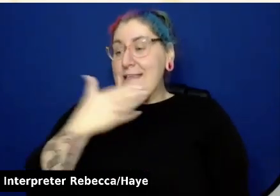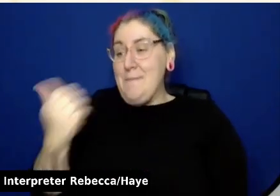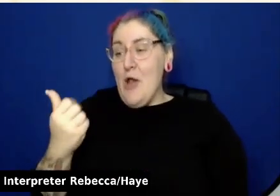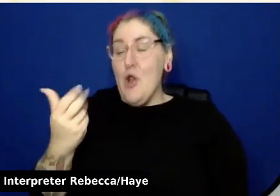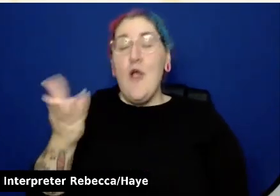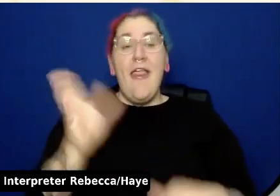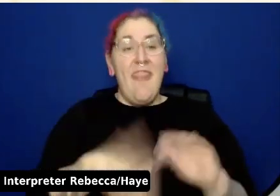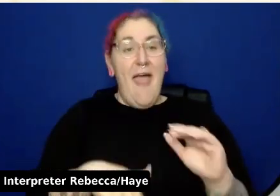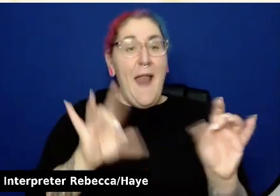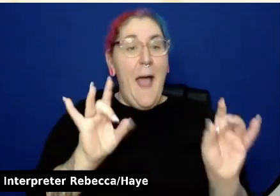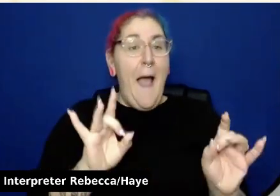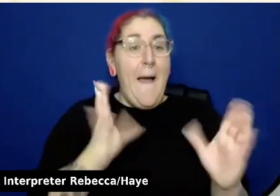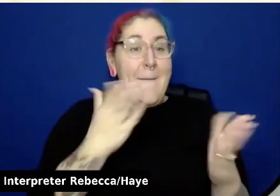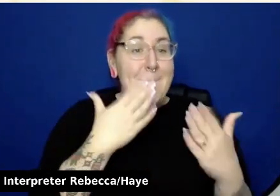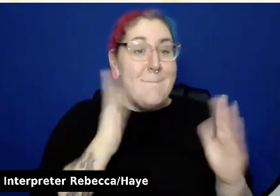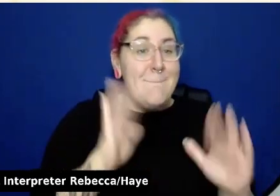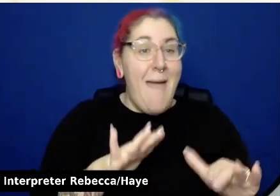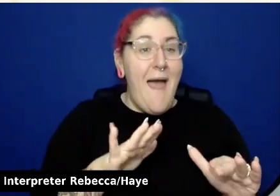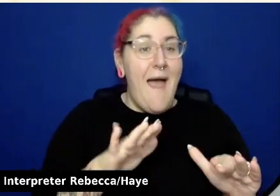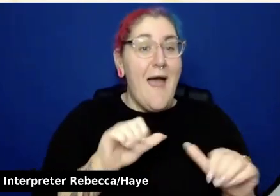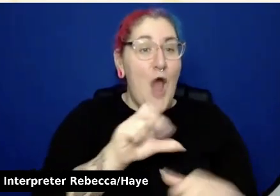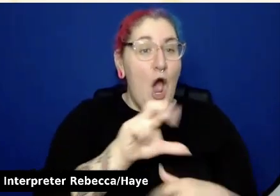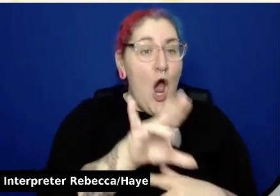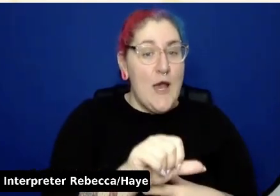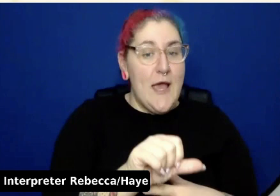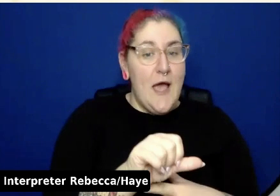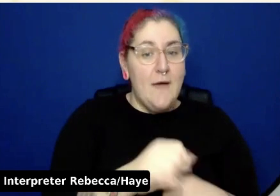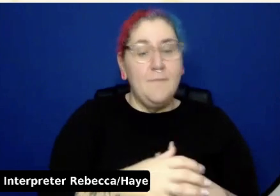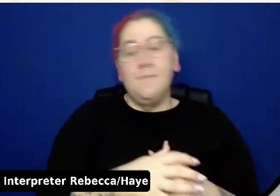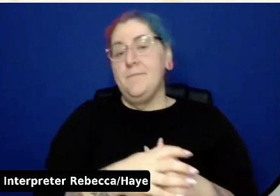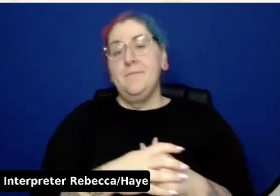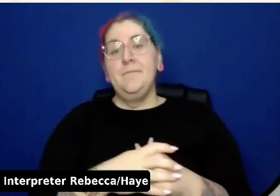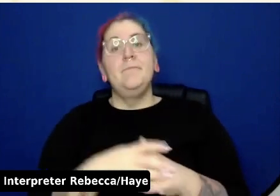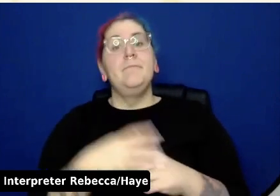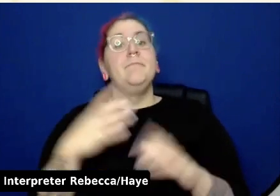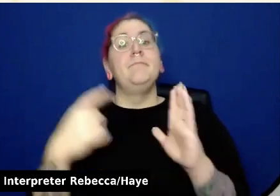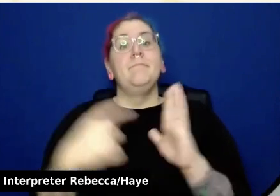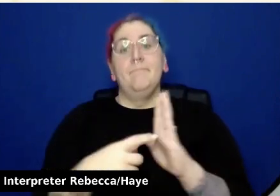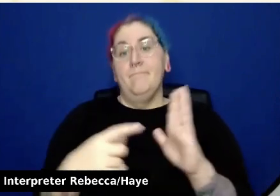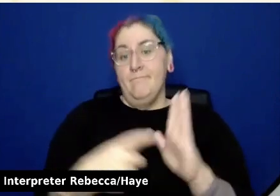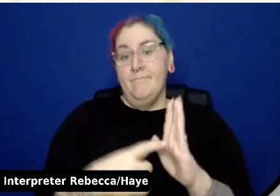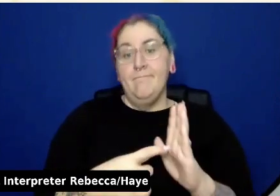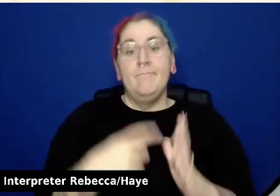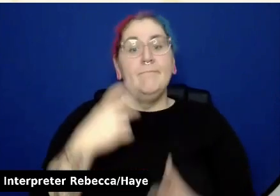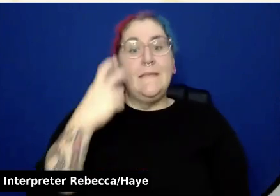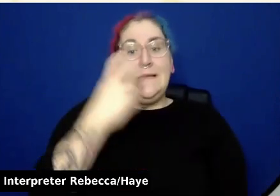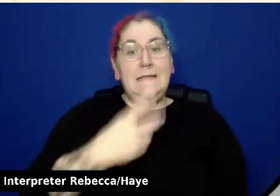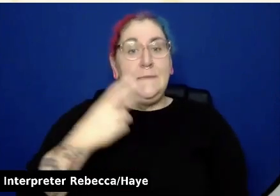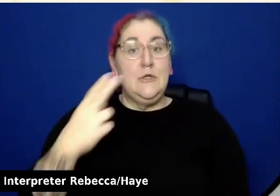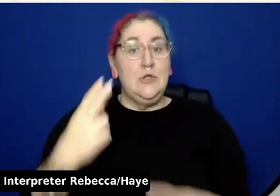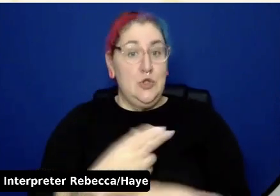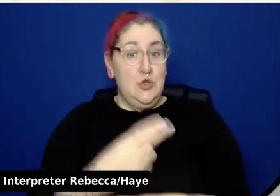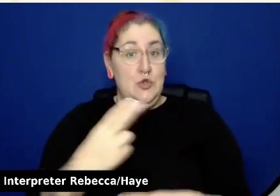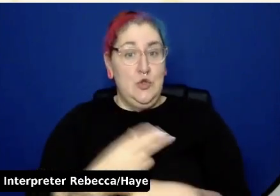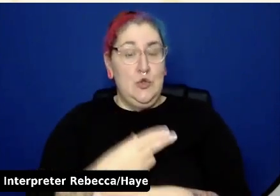Emily is a speech user input. She has lost all her four limbs in a tragic accident.